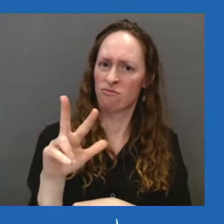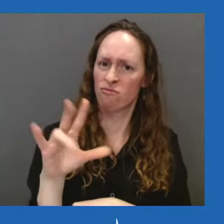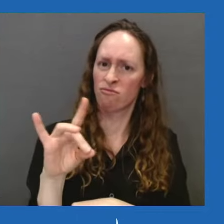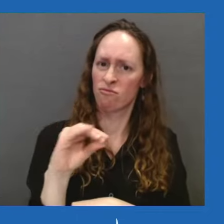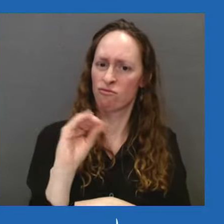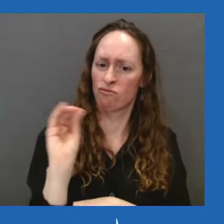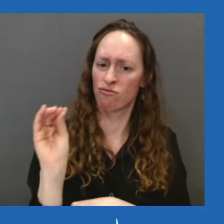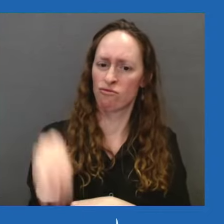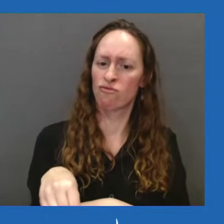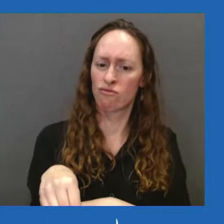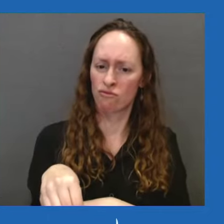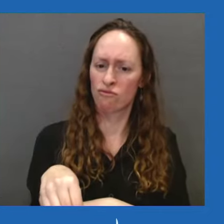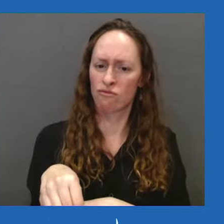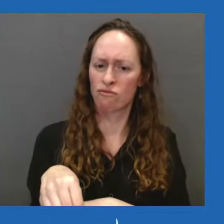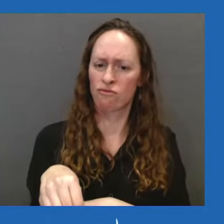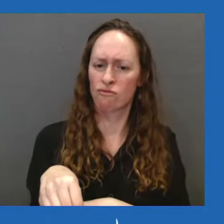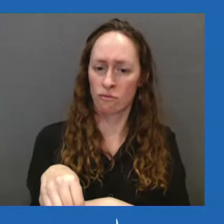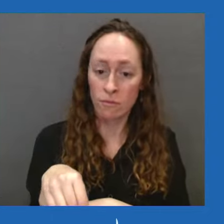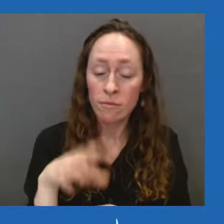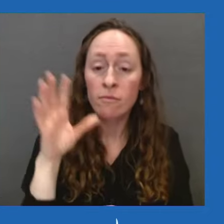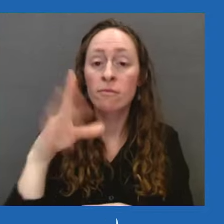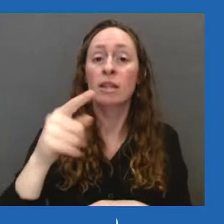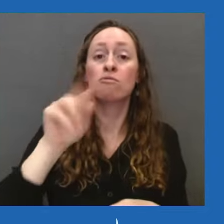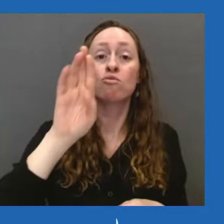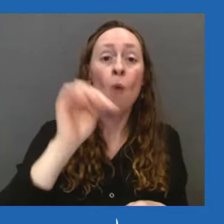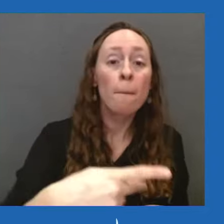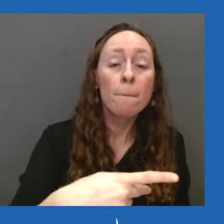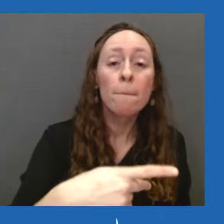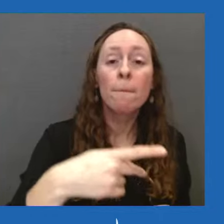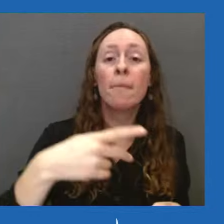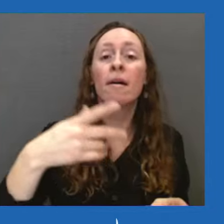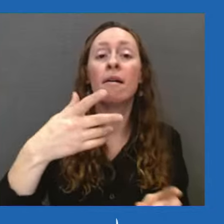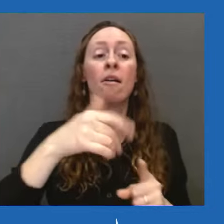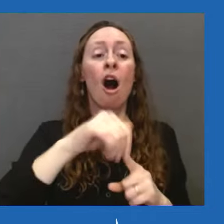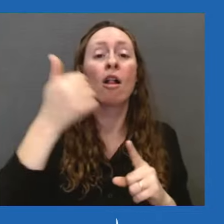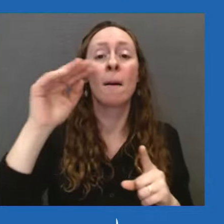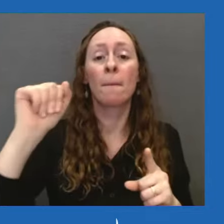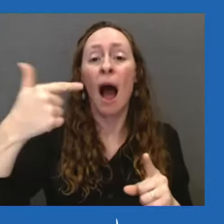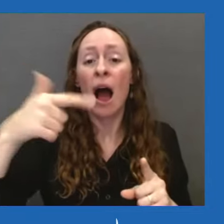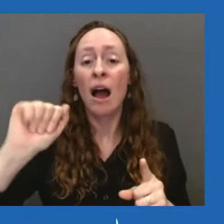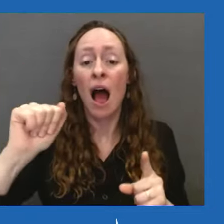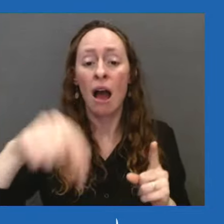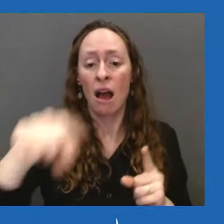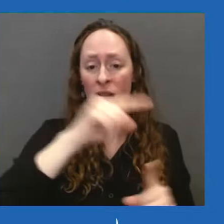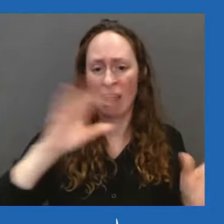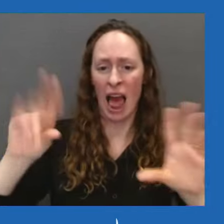for those at the very top. And they're going to continue to oppose investing in all those programs that help people,